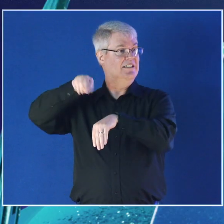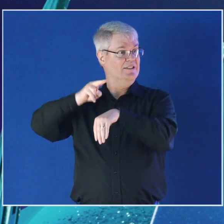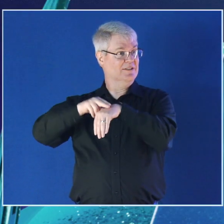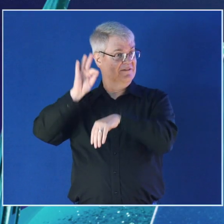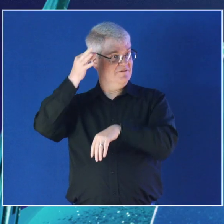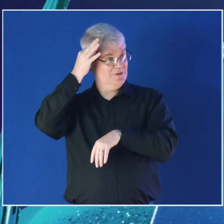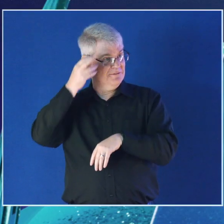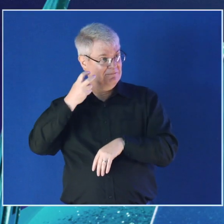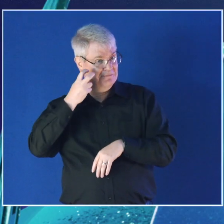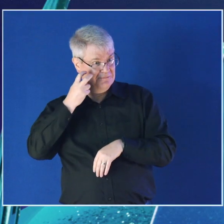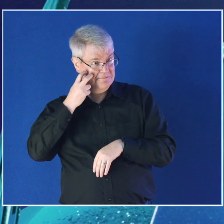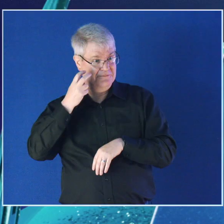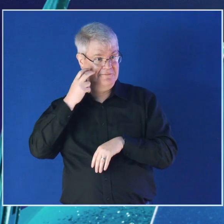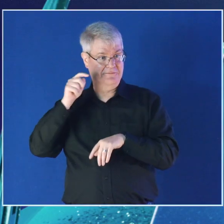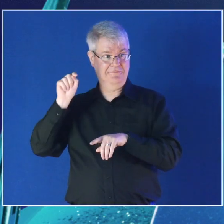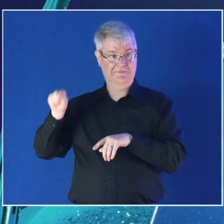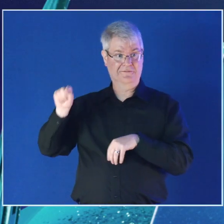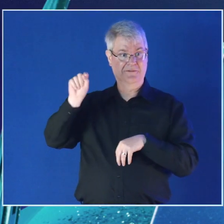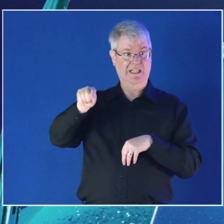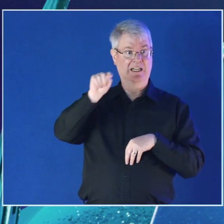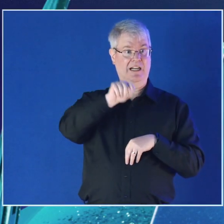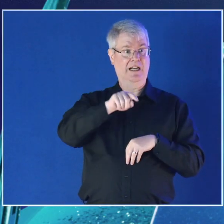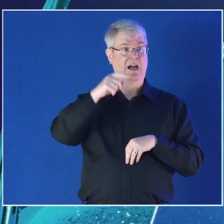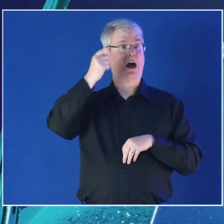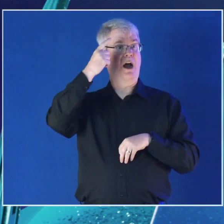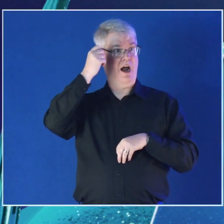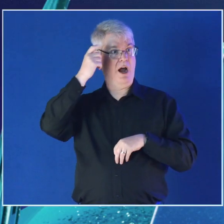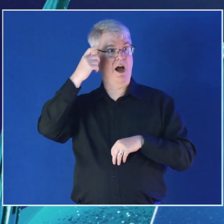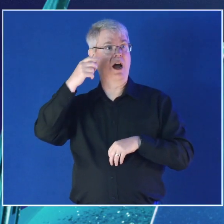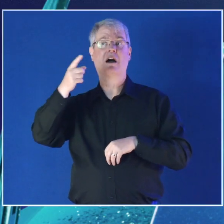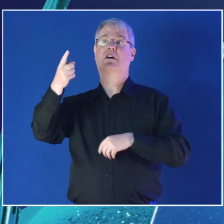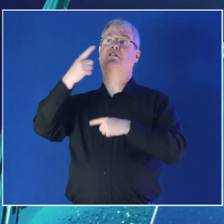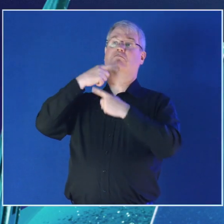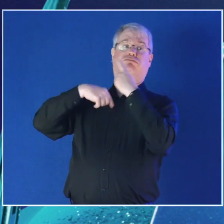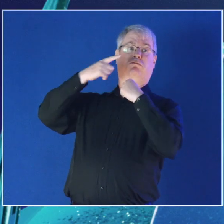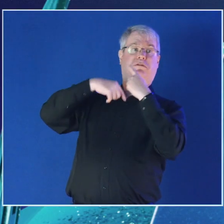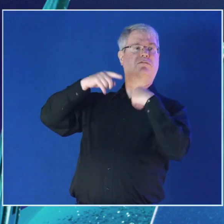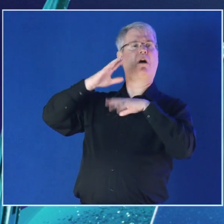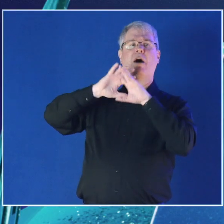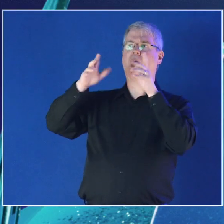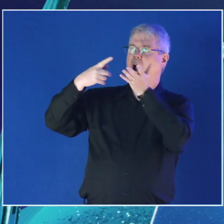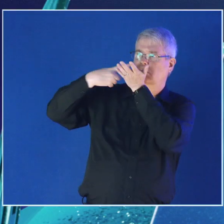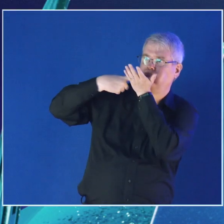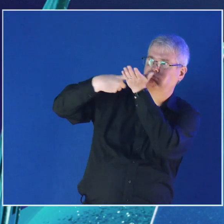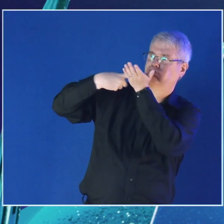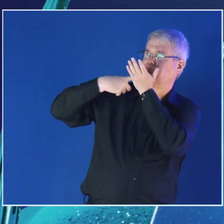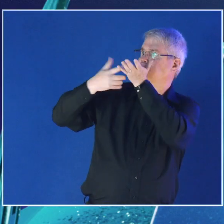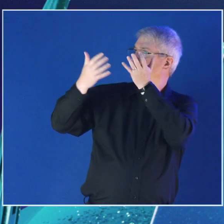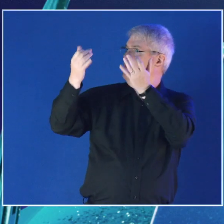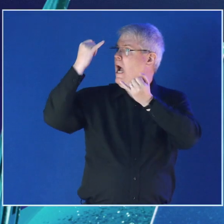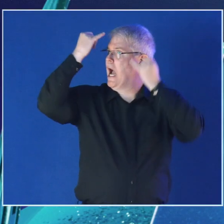but they're also helping build a Narrator with us. You know, Narrator supporting Braille is just such a huge step forward,